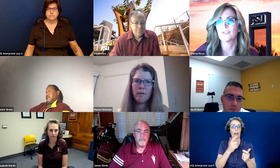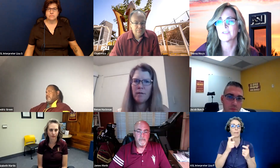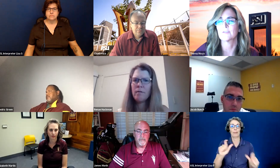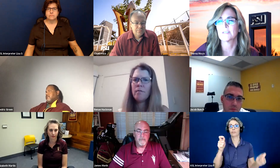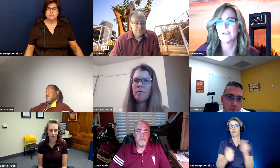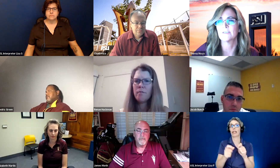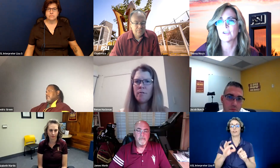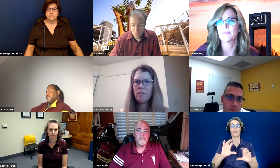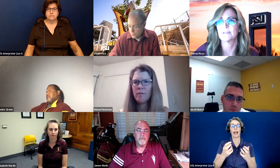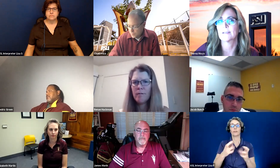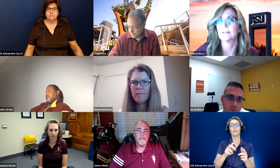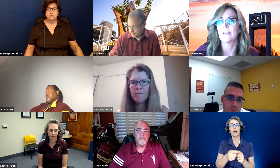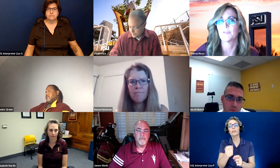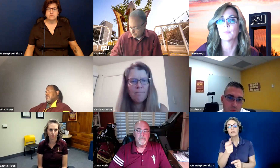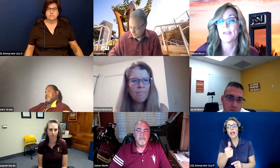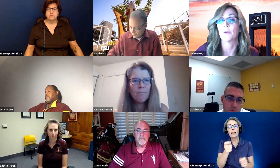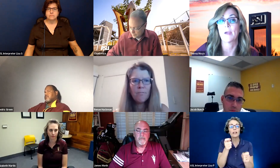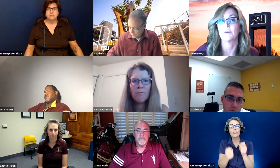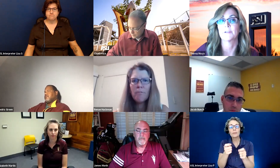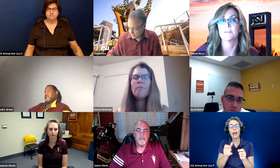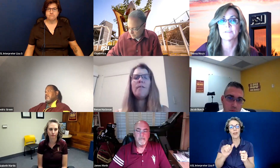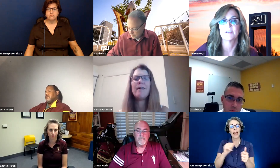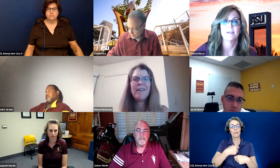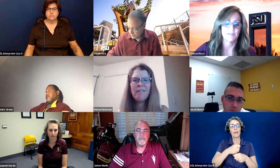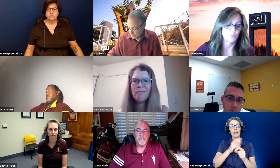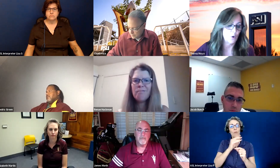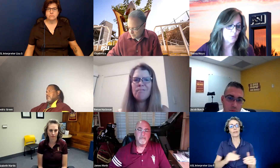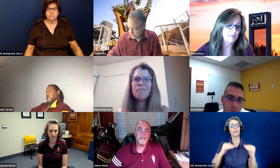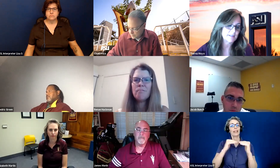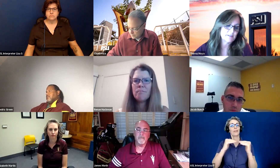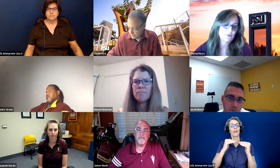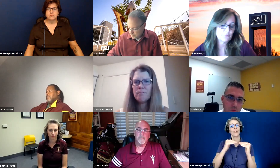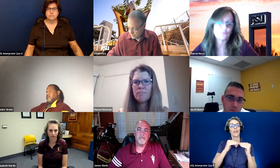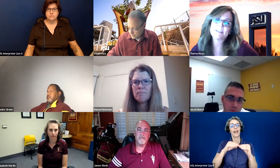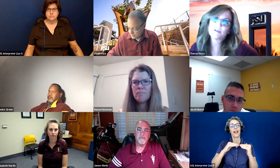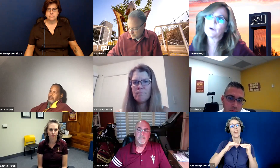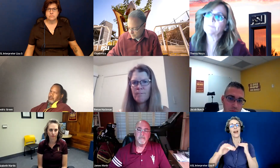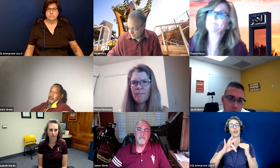but just a slight adjustments. That level the playing ground is what will be considered reasonable.